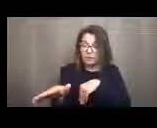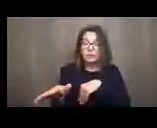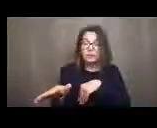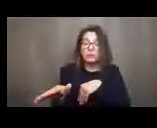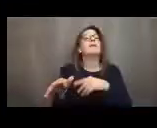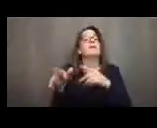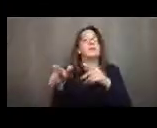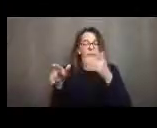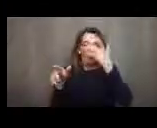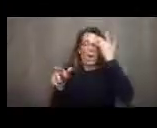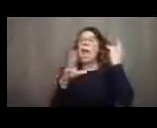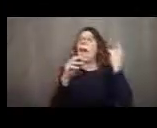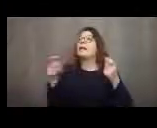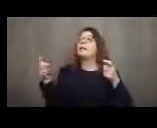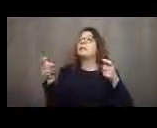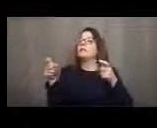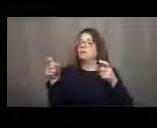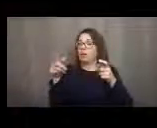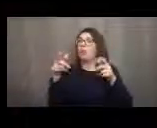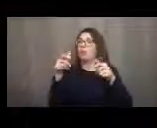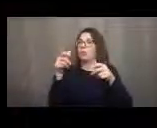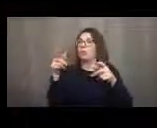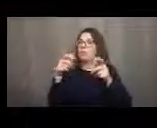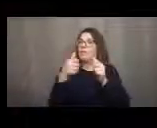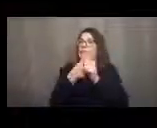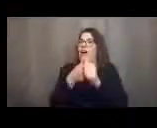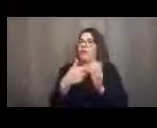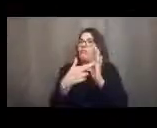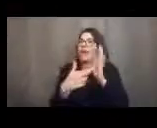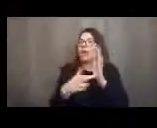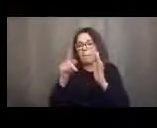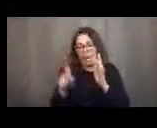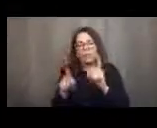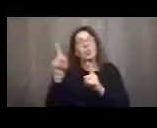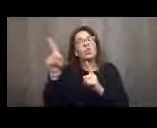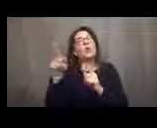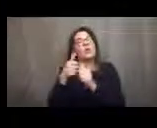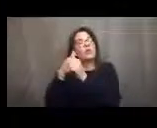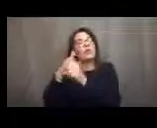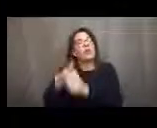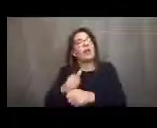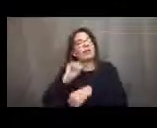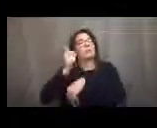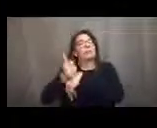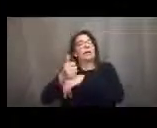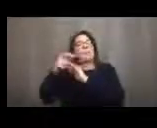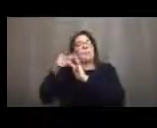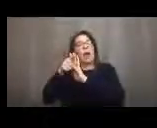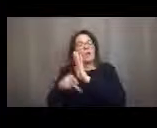you are certifying your Institution's compliance that you have a policy in place that implements the regulation.